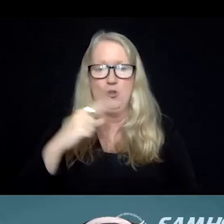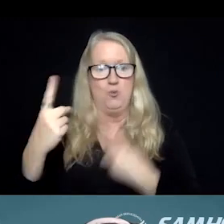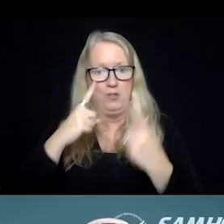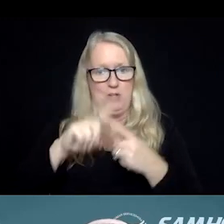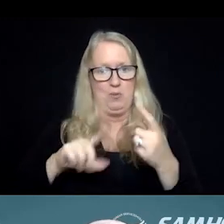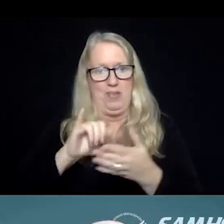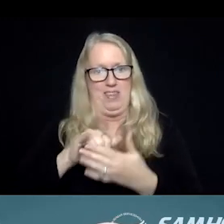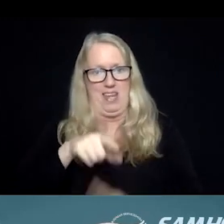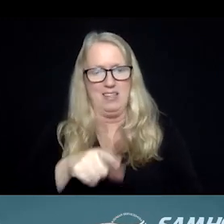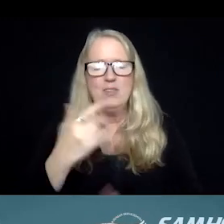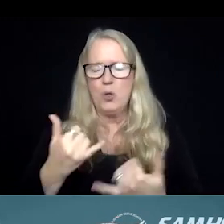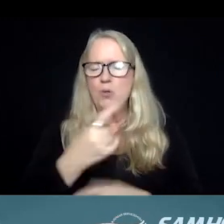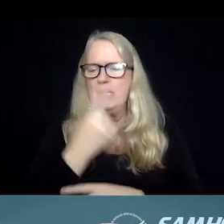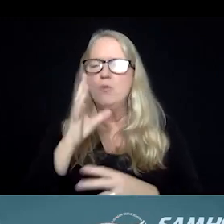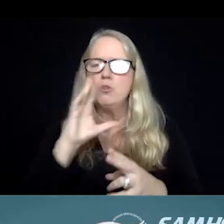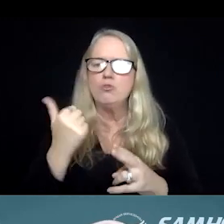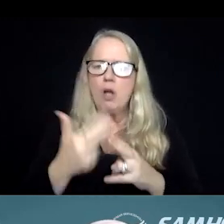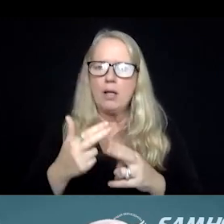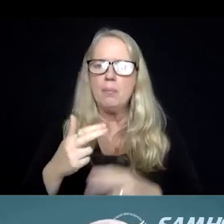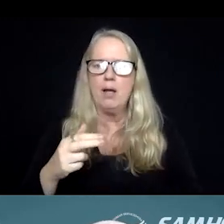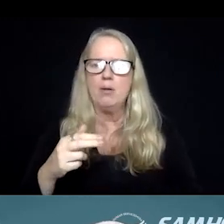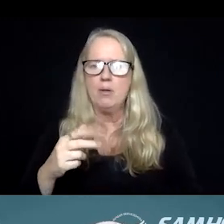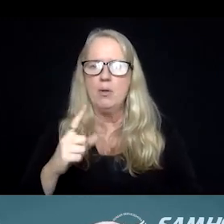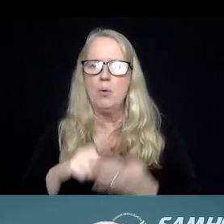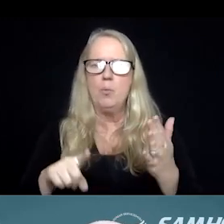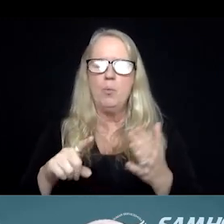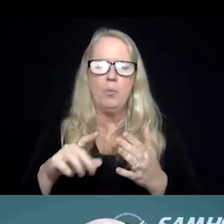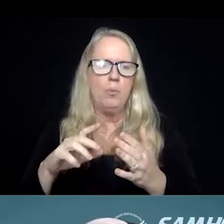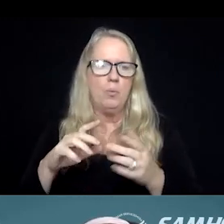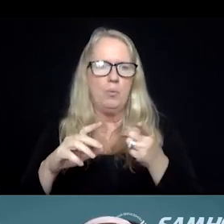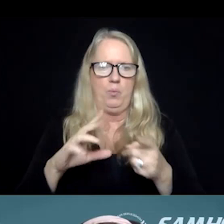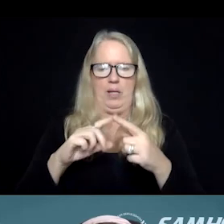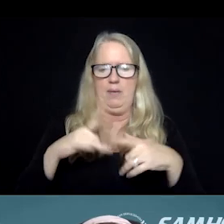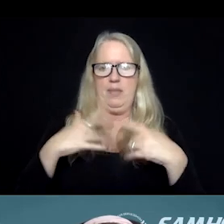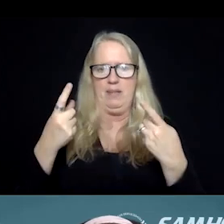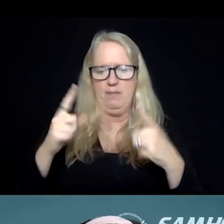TODAY WE WILL TALK ABOUT ONE OF THE EVENTS THAT WE HAD THIS SUMMER AT SAMHSA.